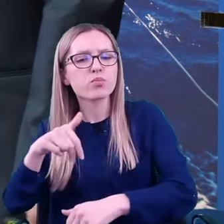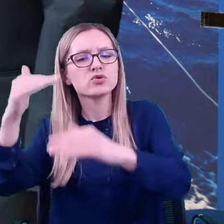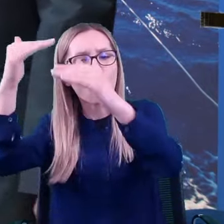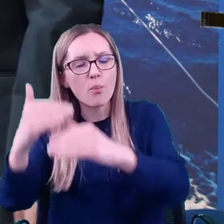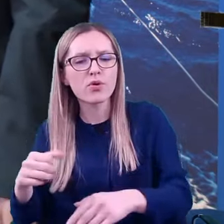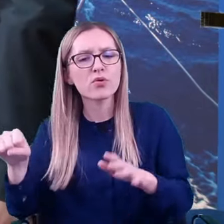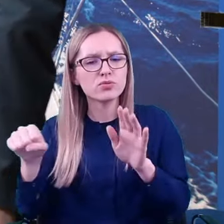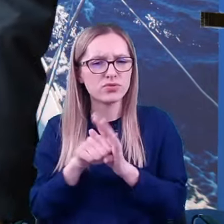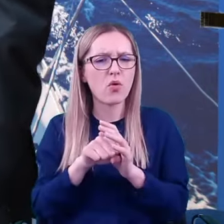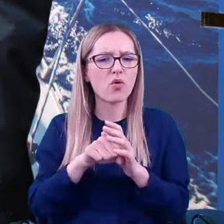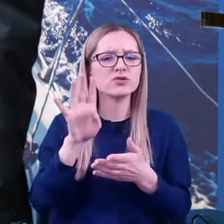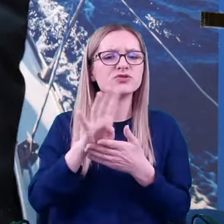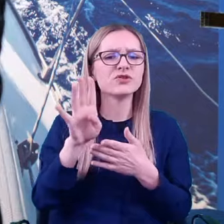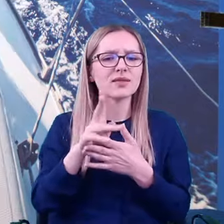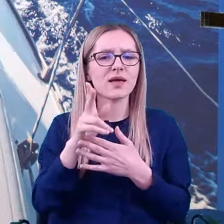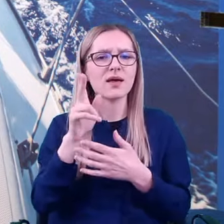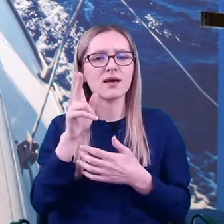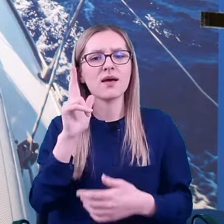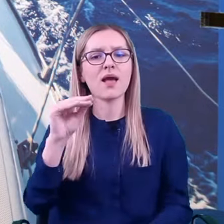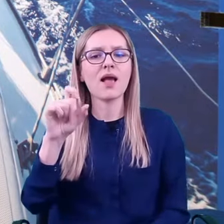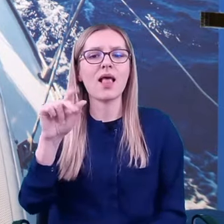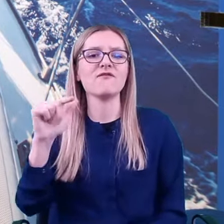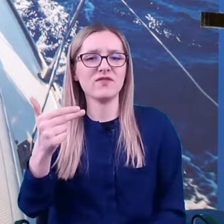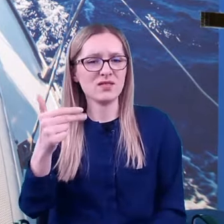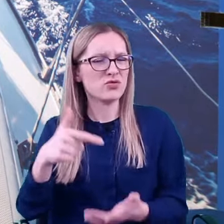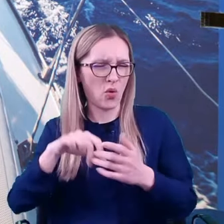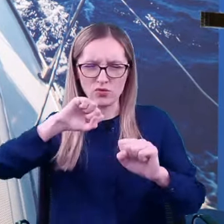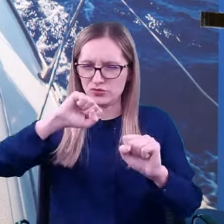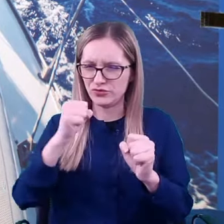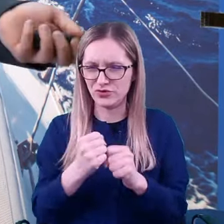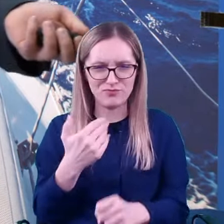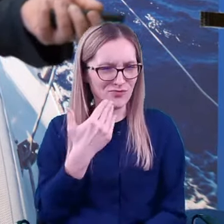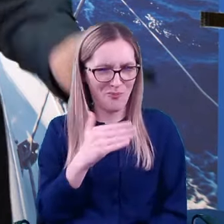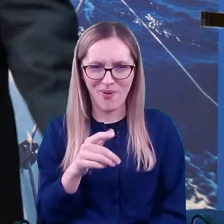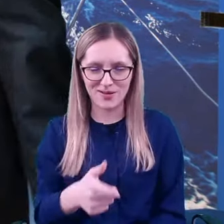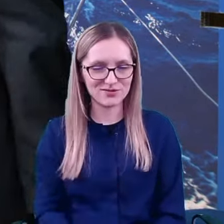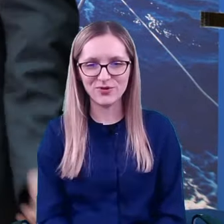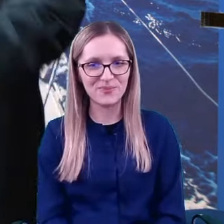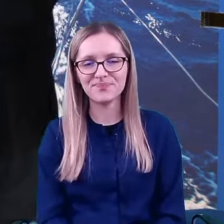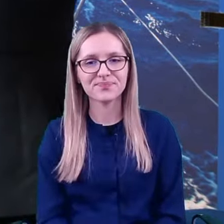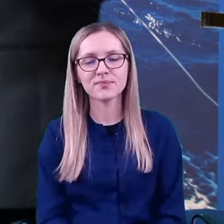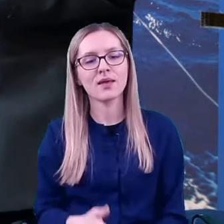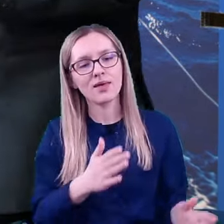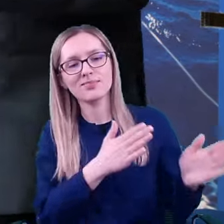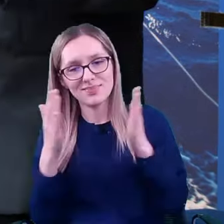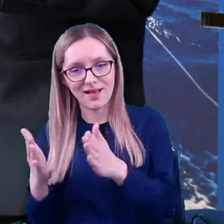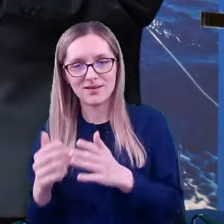The temperature is notably low, in fact, lower than it can be in Suwałki. We also have hydrides,